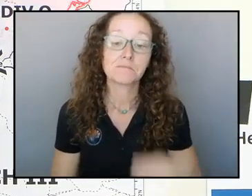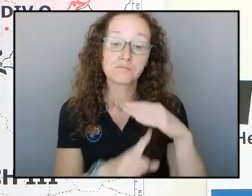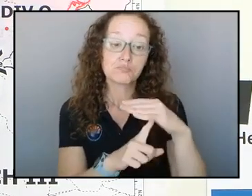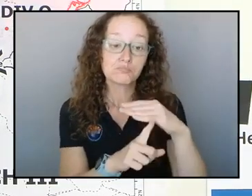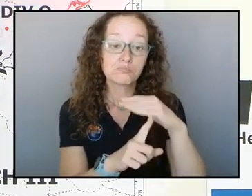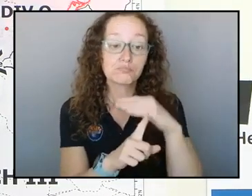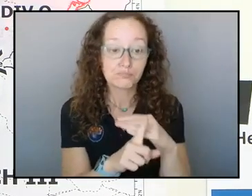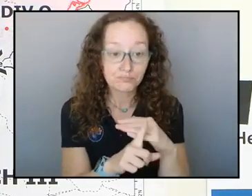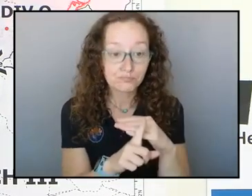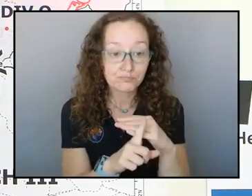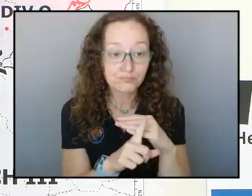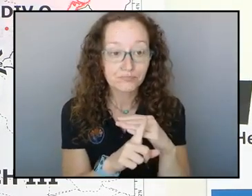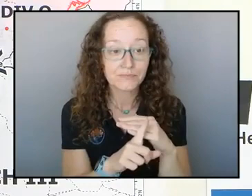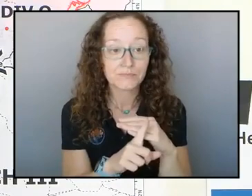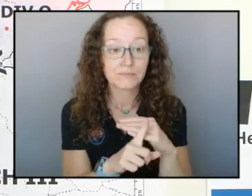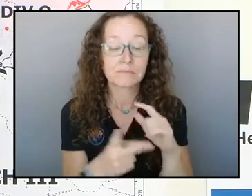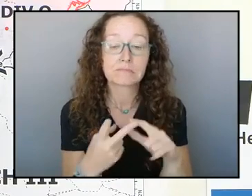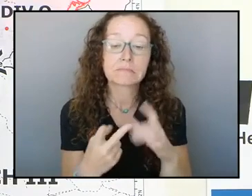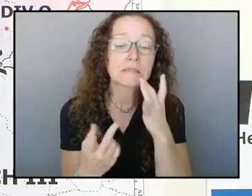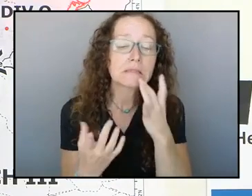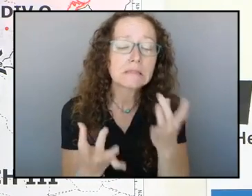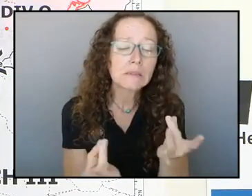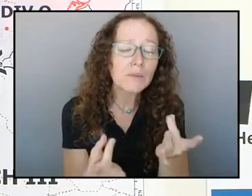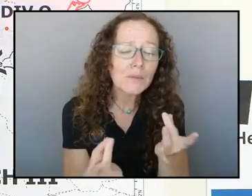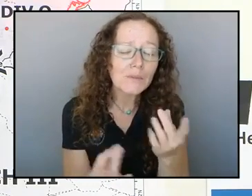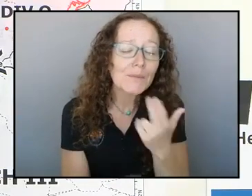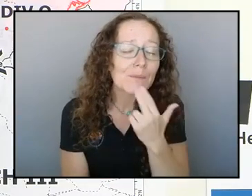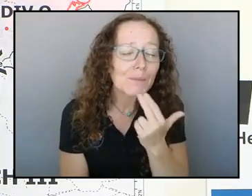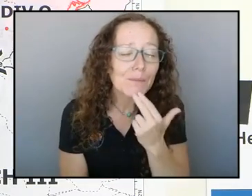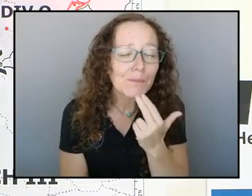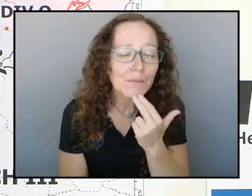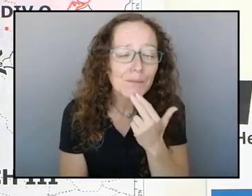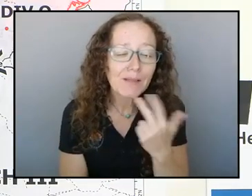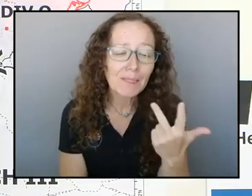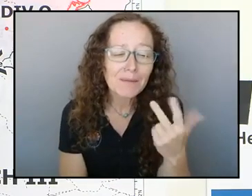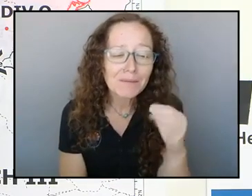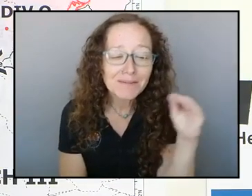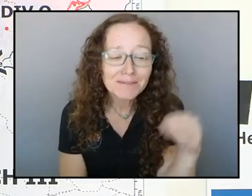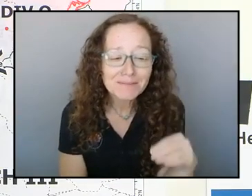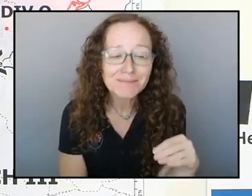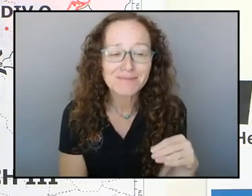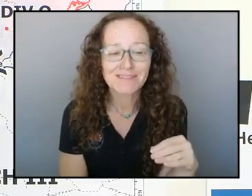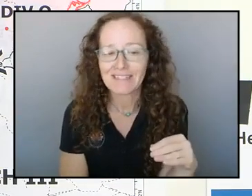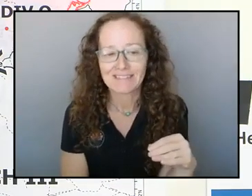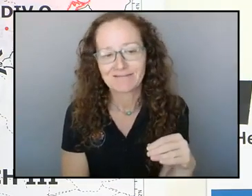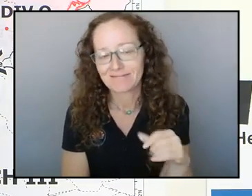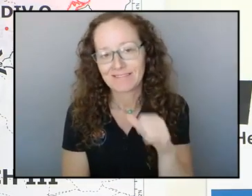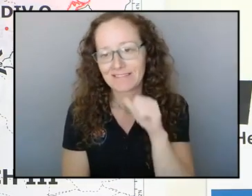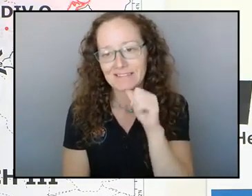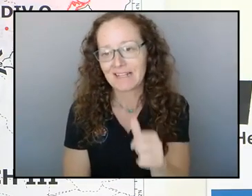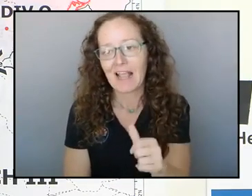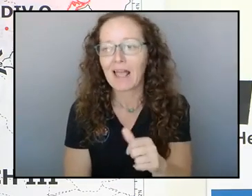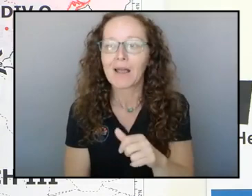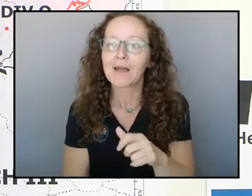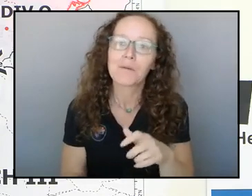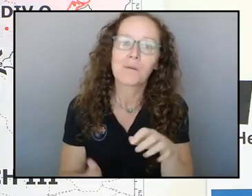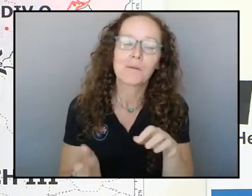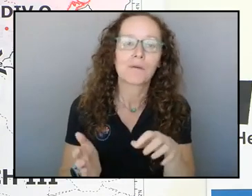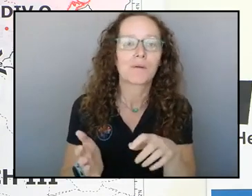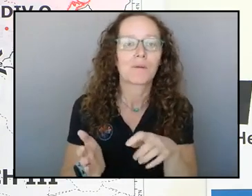bit of moisture, little little little bit you know 3% so not too much to write home to right? And we'll see our winds kind of